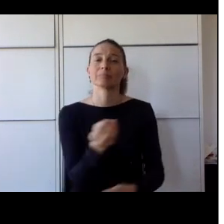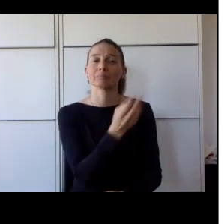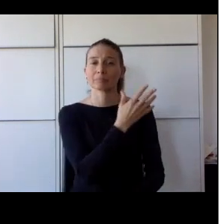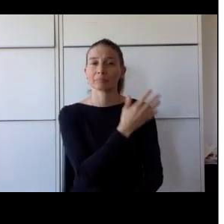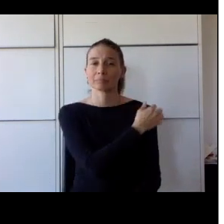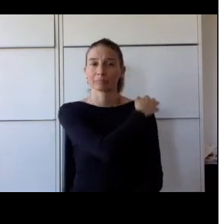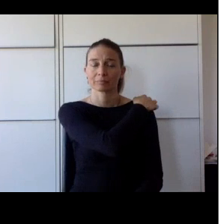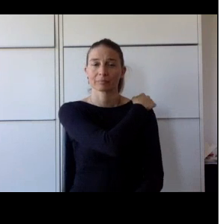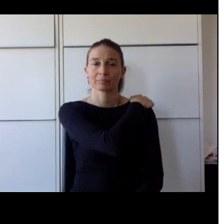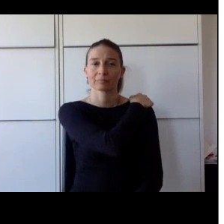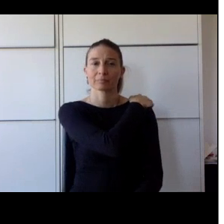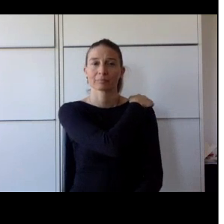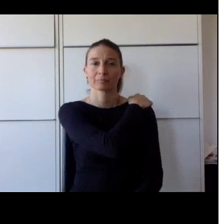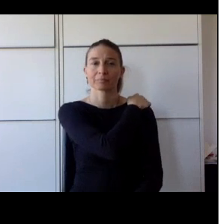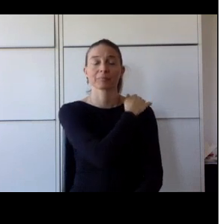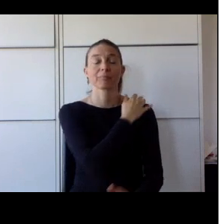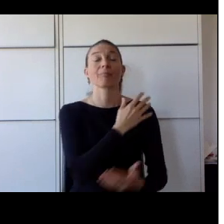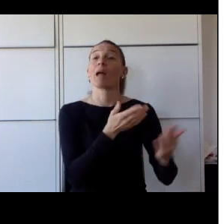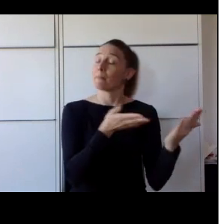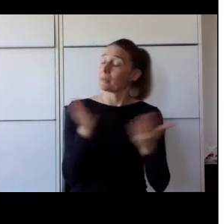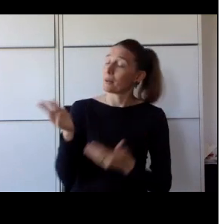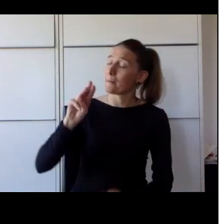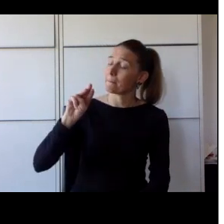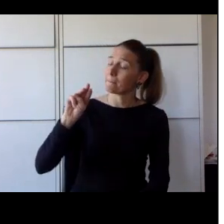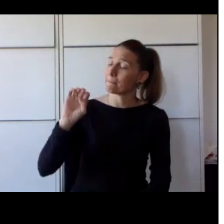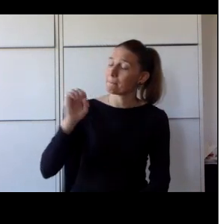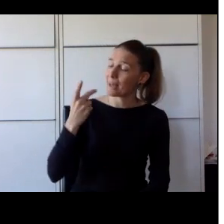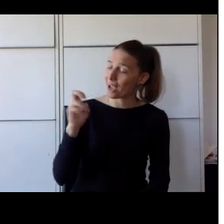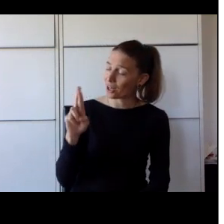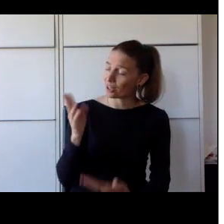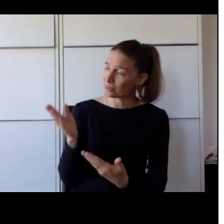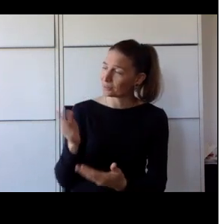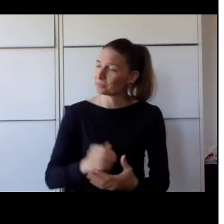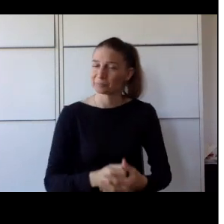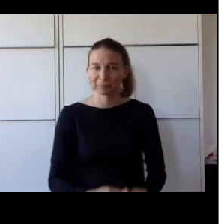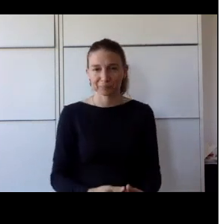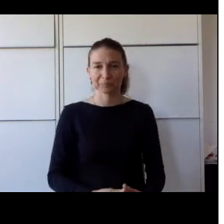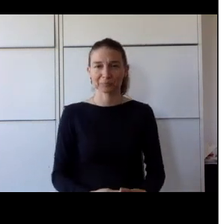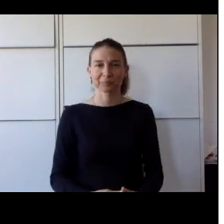And back to you, Mher. Yes, from here I'll take on the points